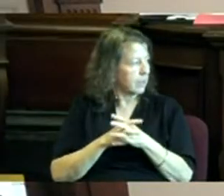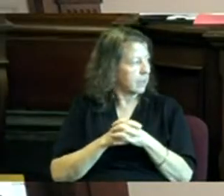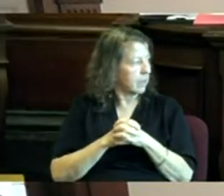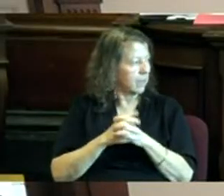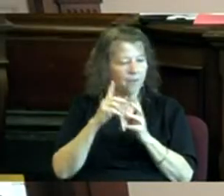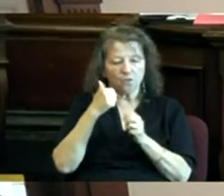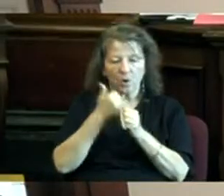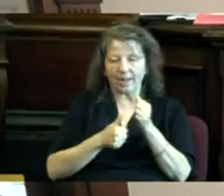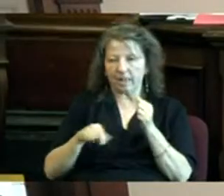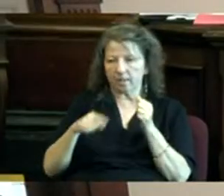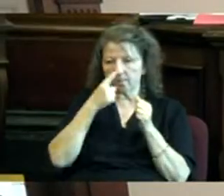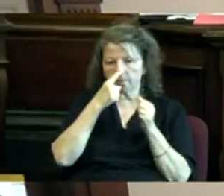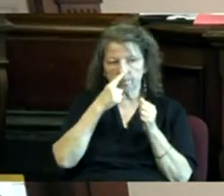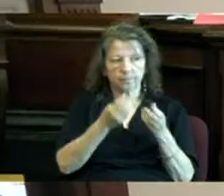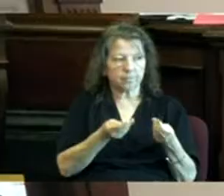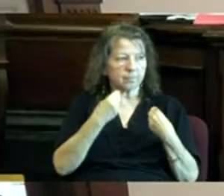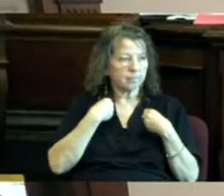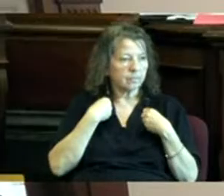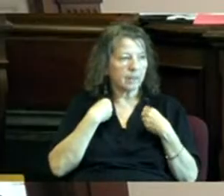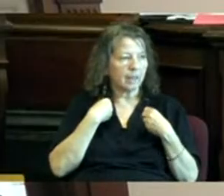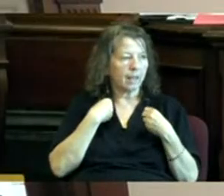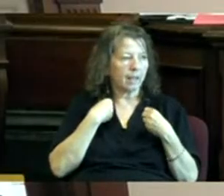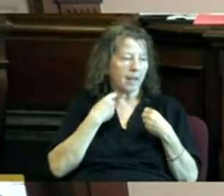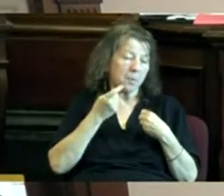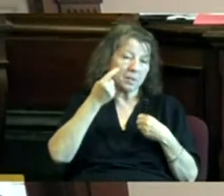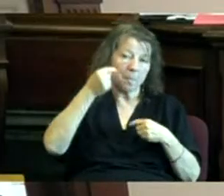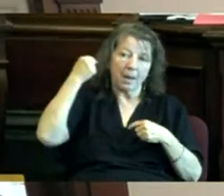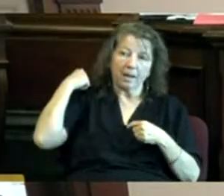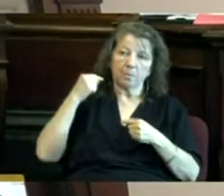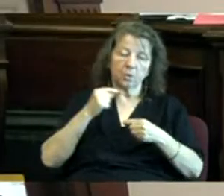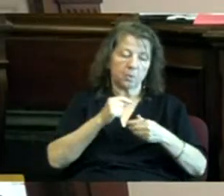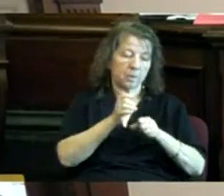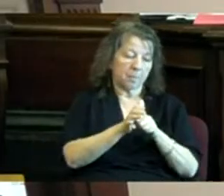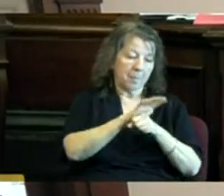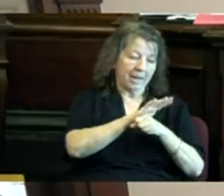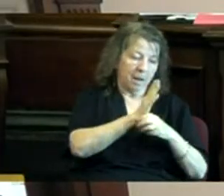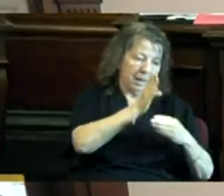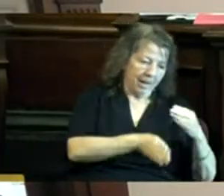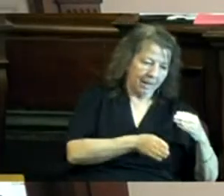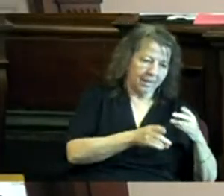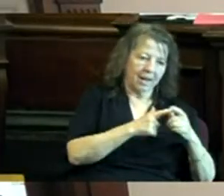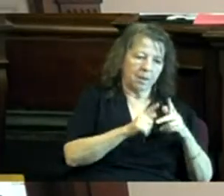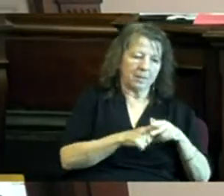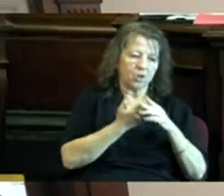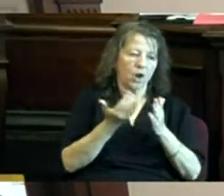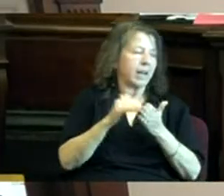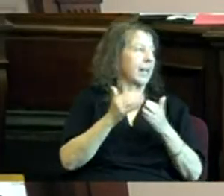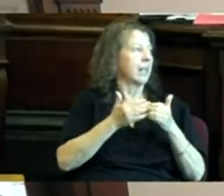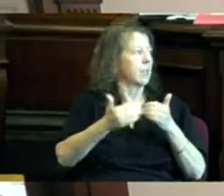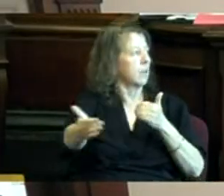costs of the in-kind services were for each of them? And I